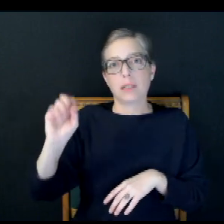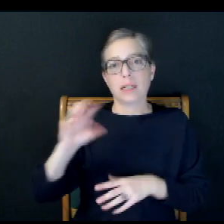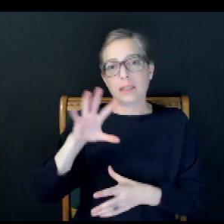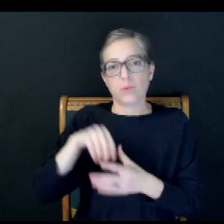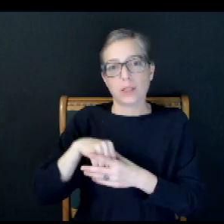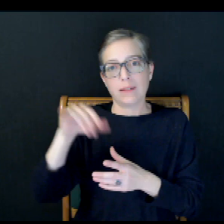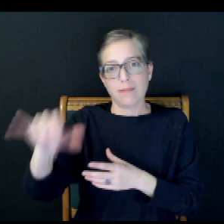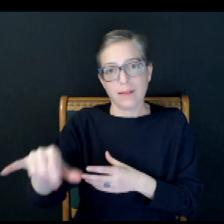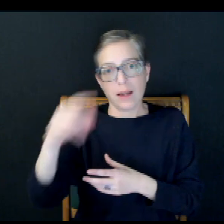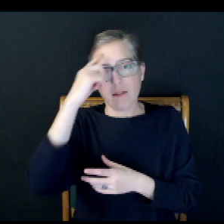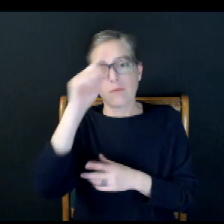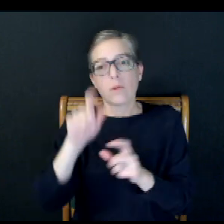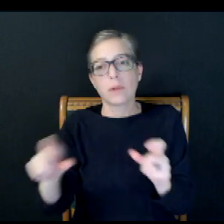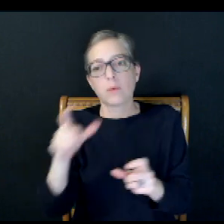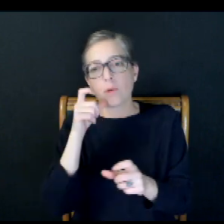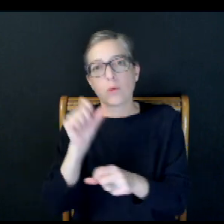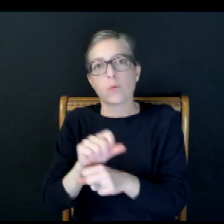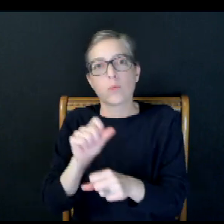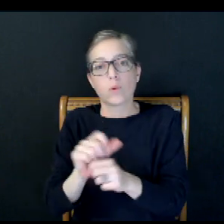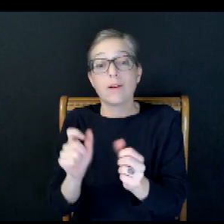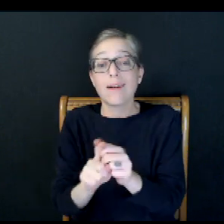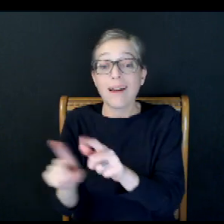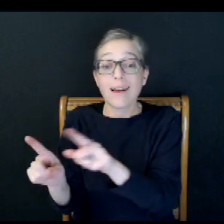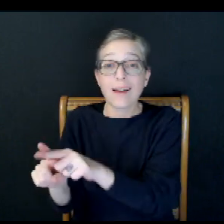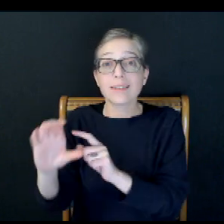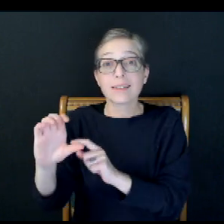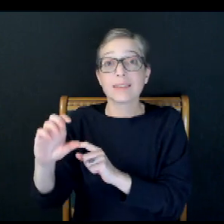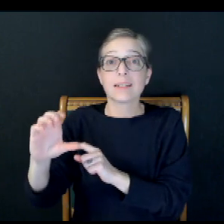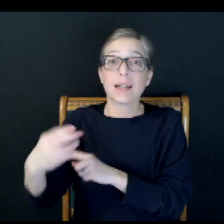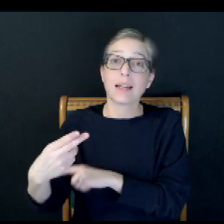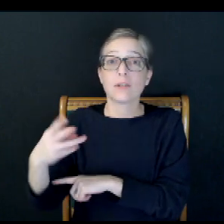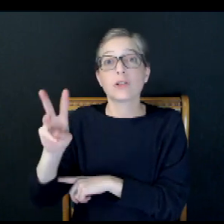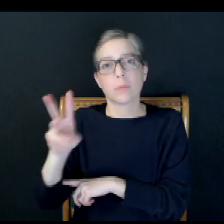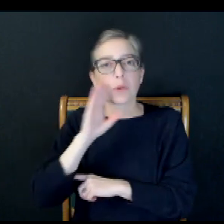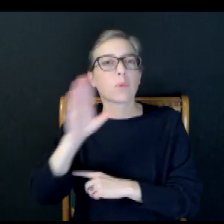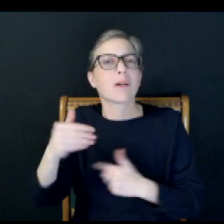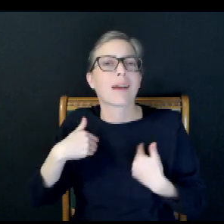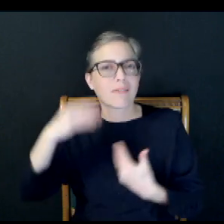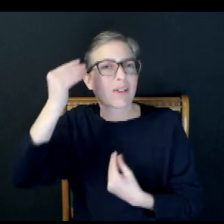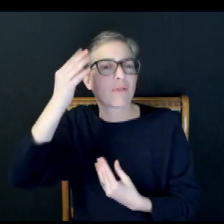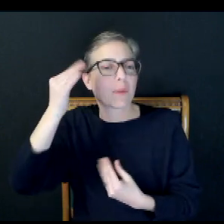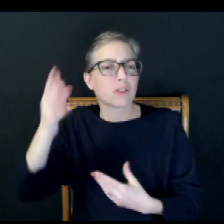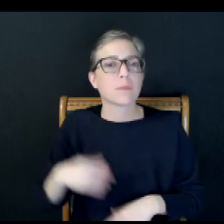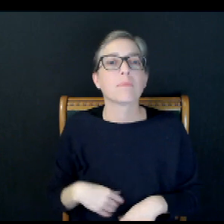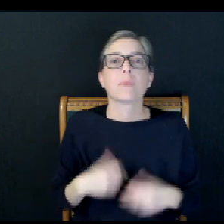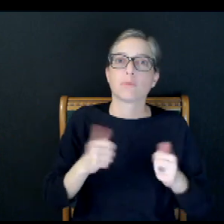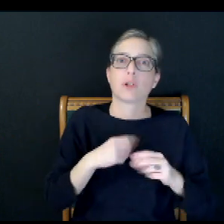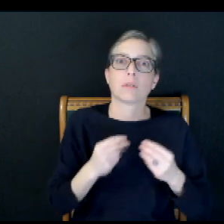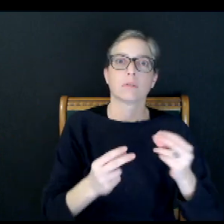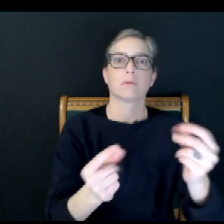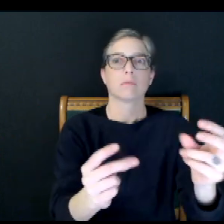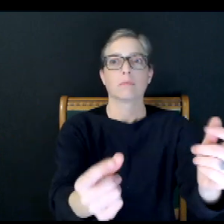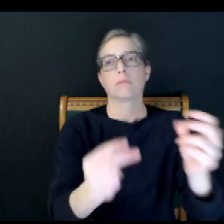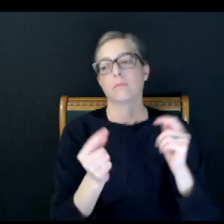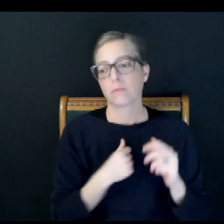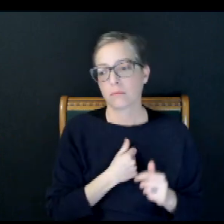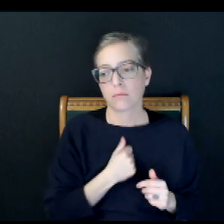access to reliable information about HCBS. Next slide, trying to go really fast. Sorry about that. Responsive materials